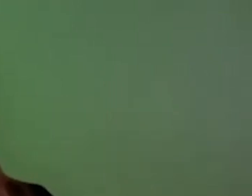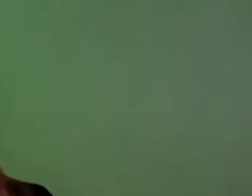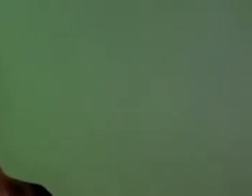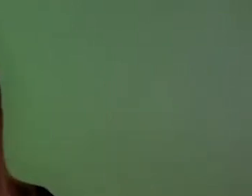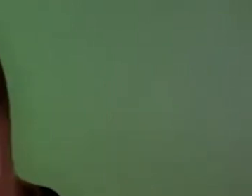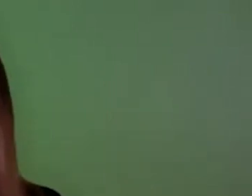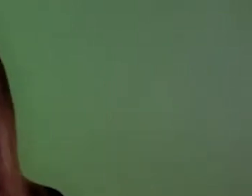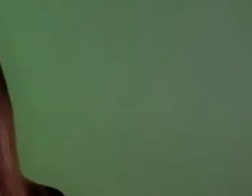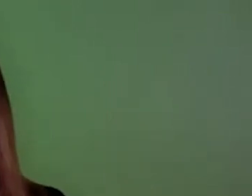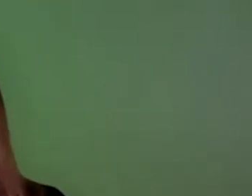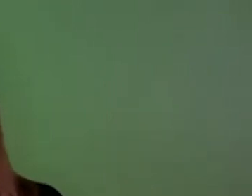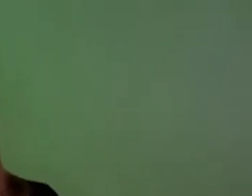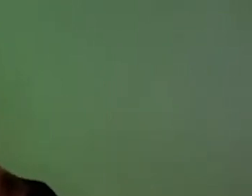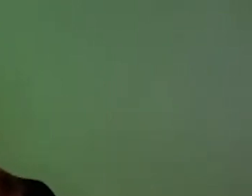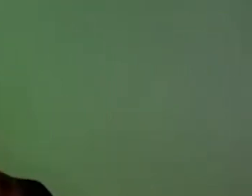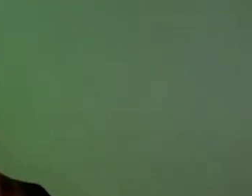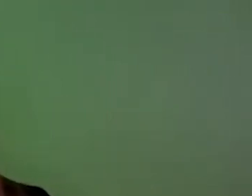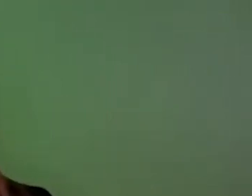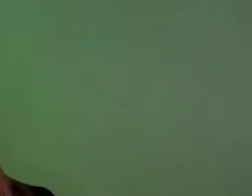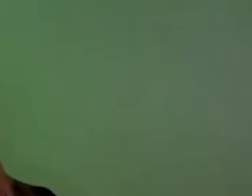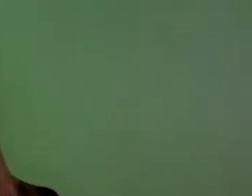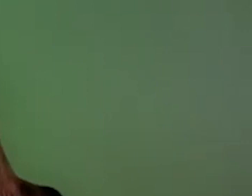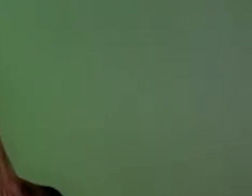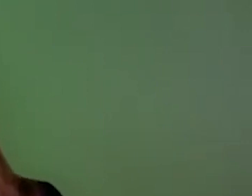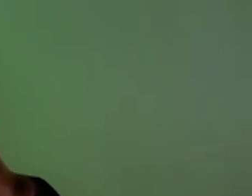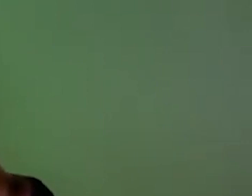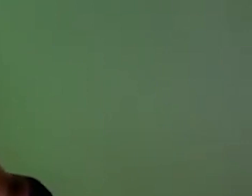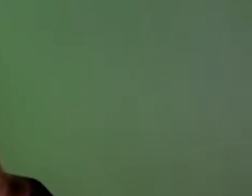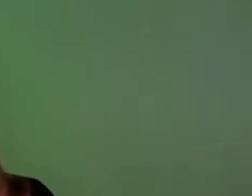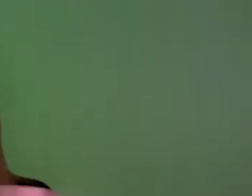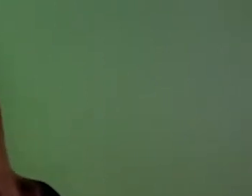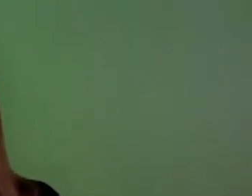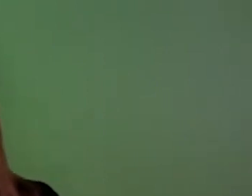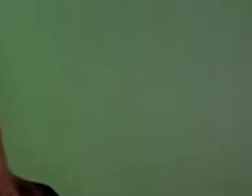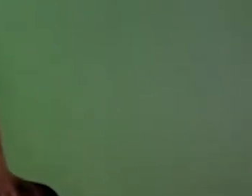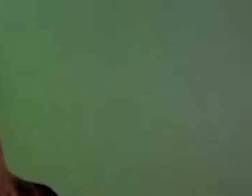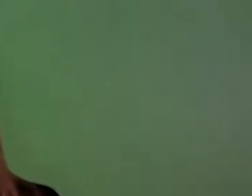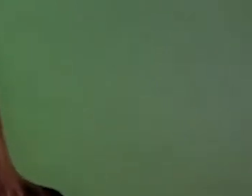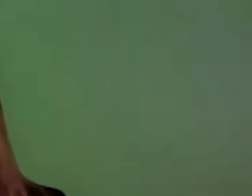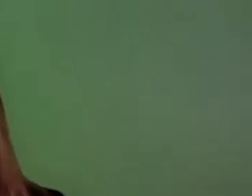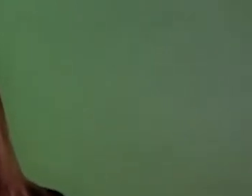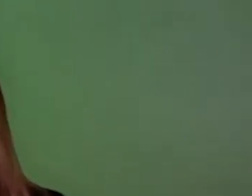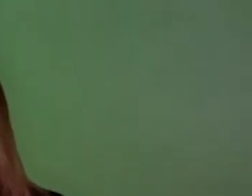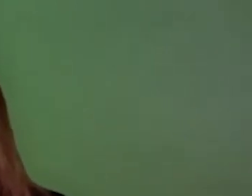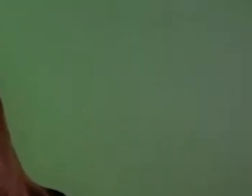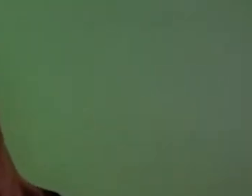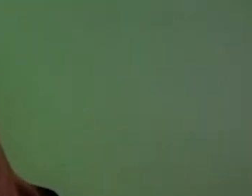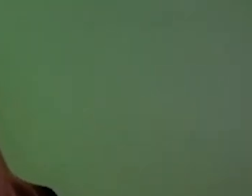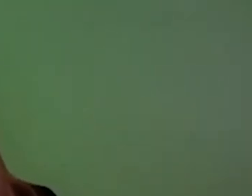accommodations and sort of tips for how to navigate that. I would like to thank Grace for helping out with tech. I would